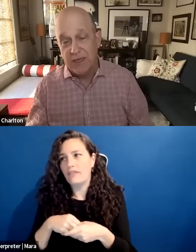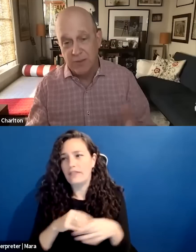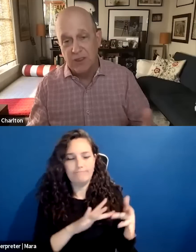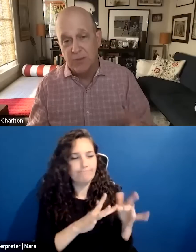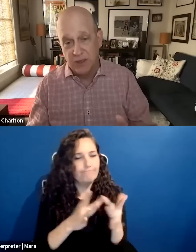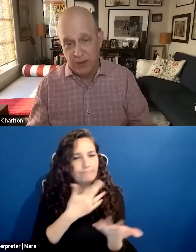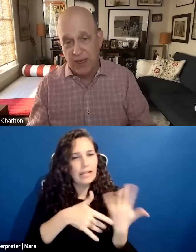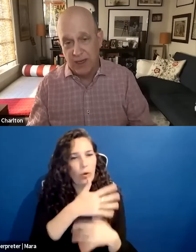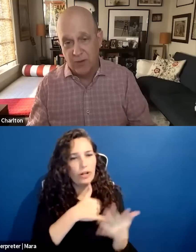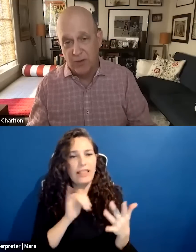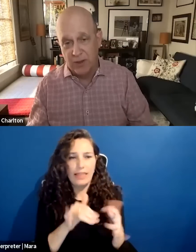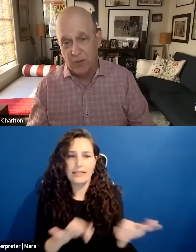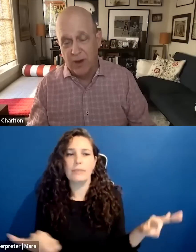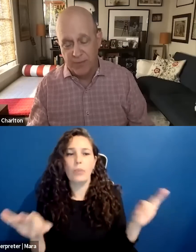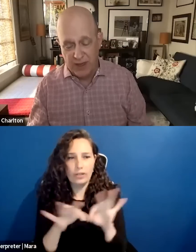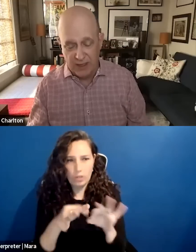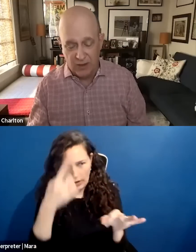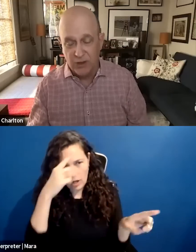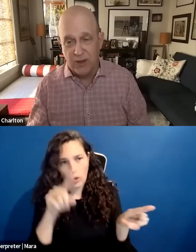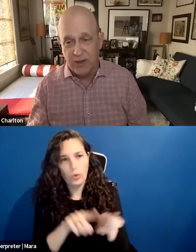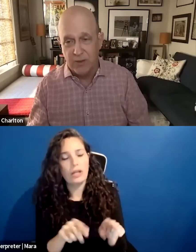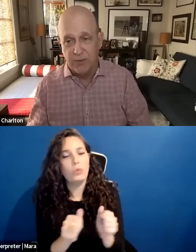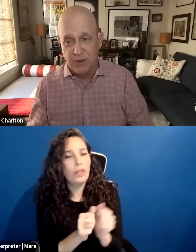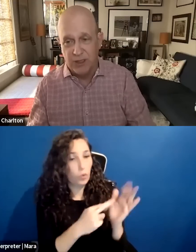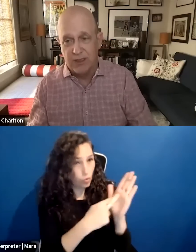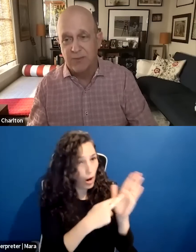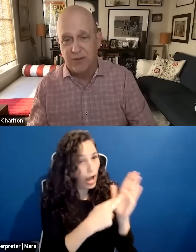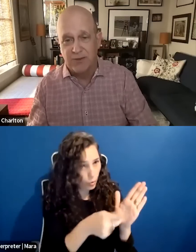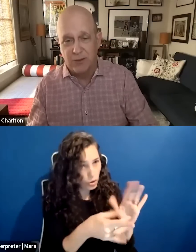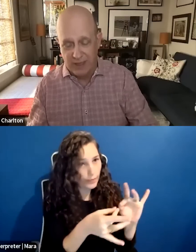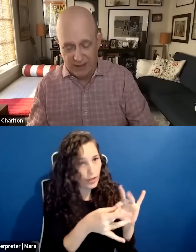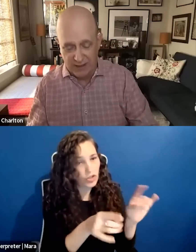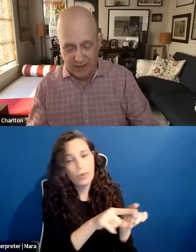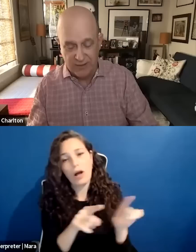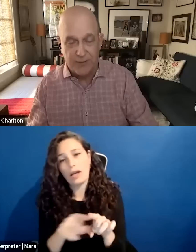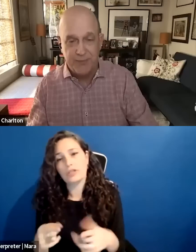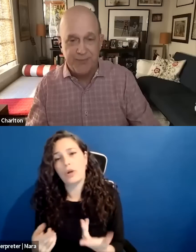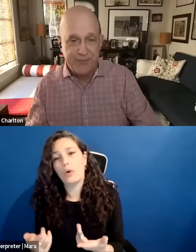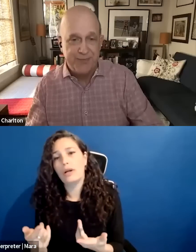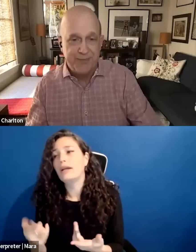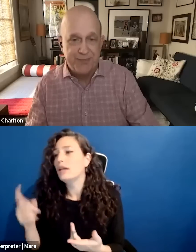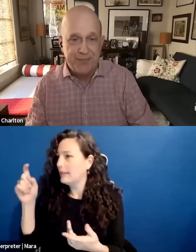So that to me is the biggest thing, I agree with the rep thing and also I think people should get themselves into an acting class.